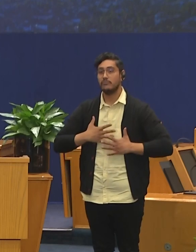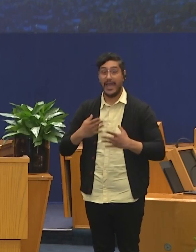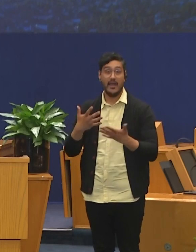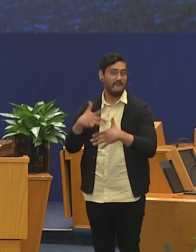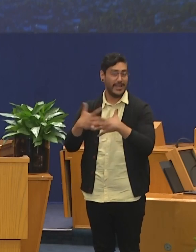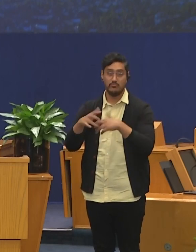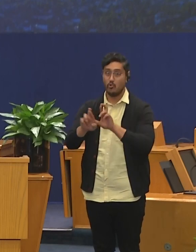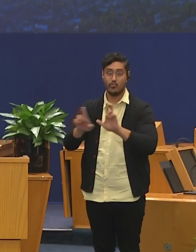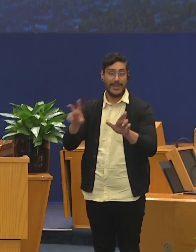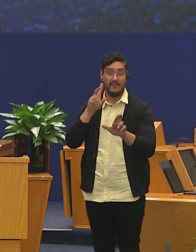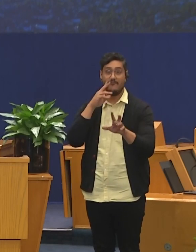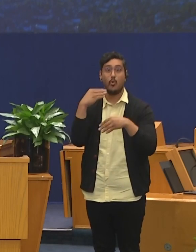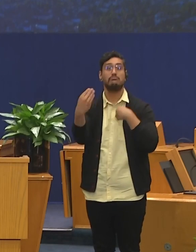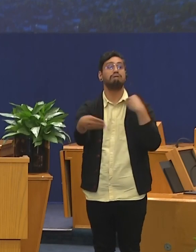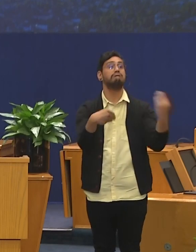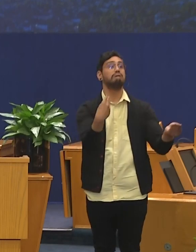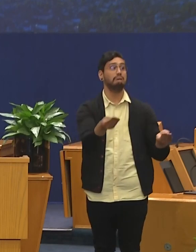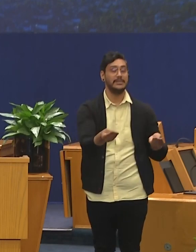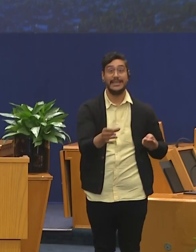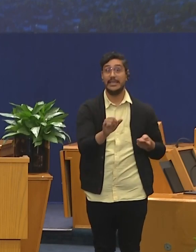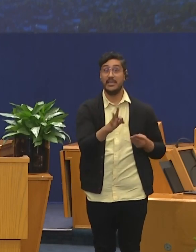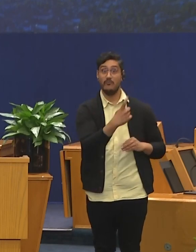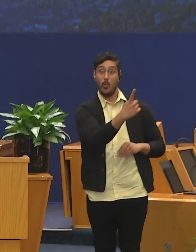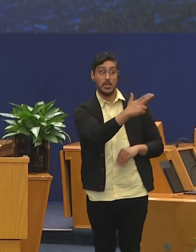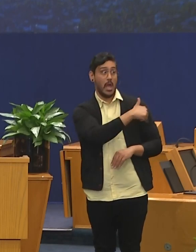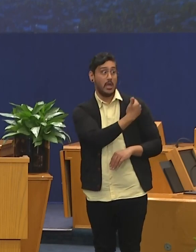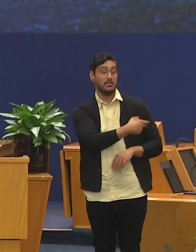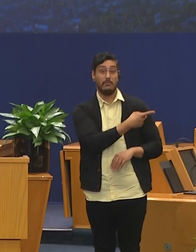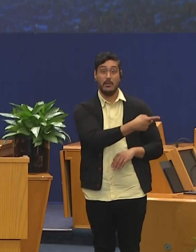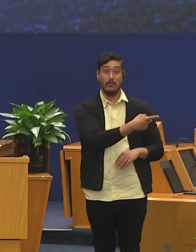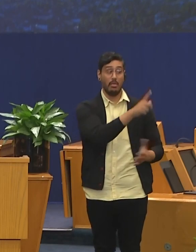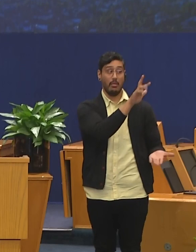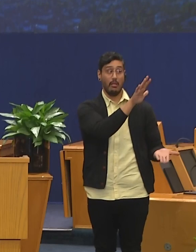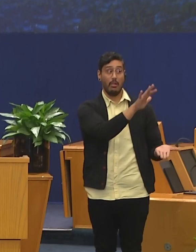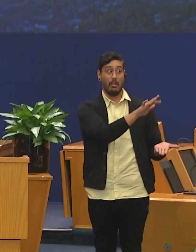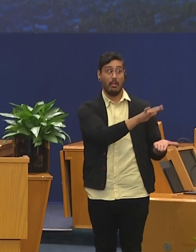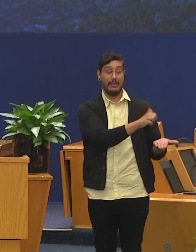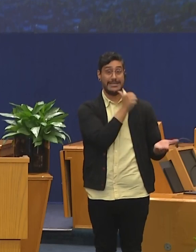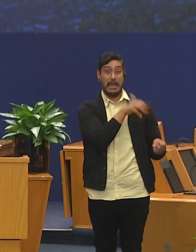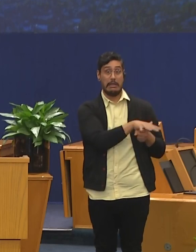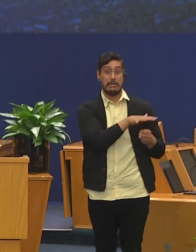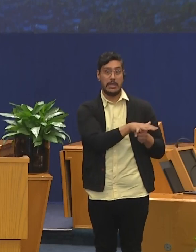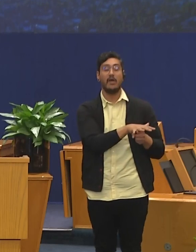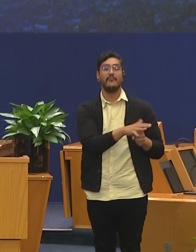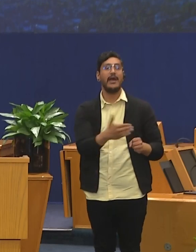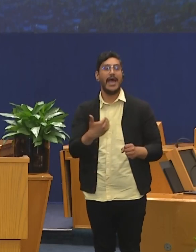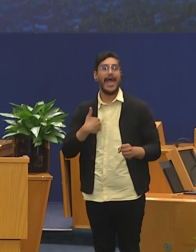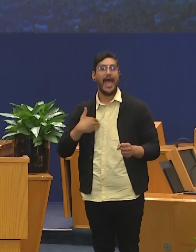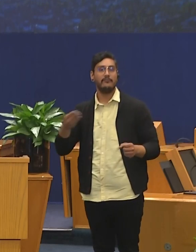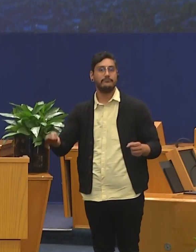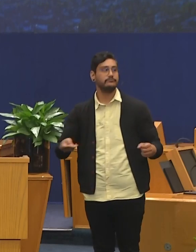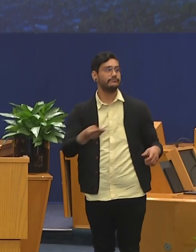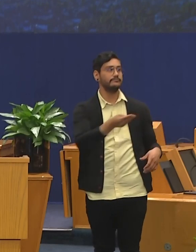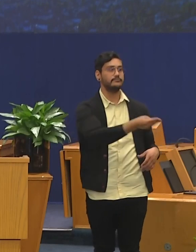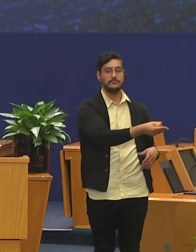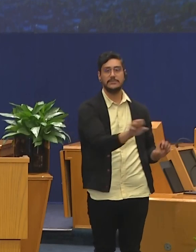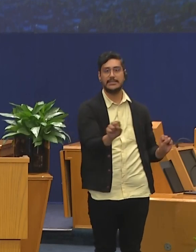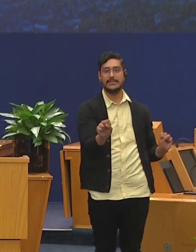ADDITIONAL VENTILATORS THAT ARE AVAILABLE FOR DISTRIBUTION TO HOSPITALS IF A HOSPITAL STARTS TO RUN LOW ON A VEBT LATER. THAT'S NOT A SITUATION WE'RE